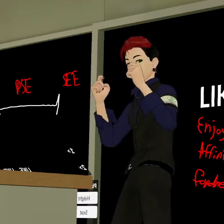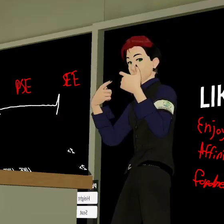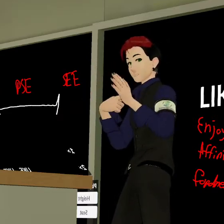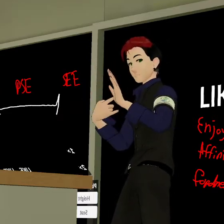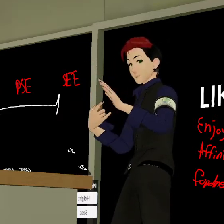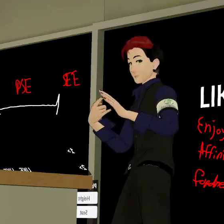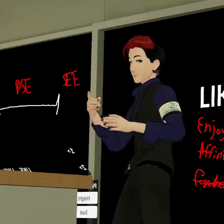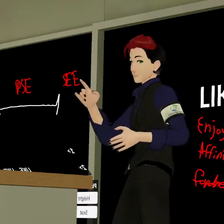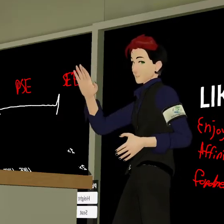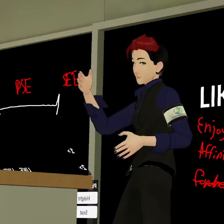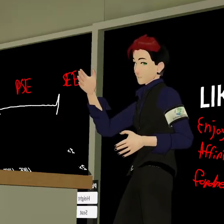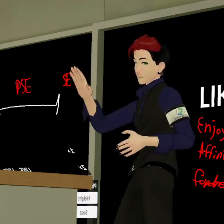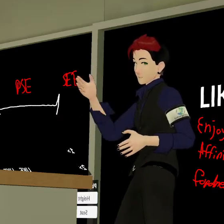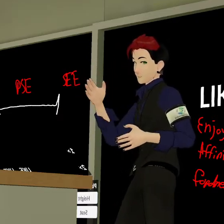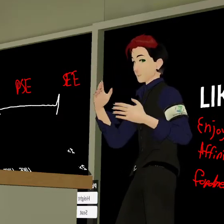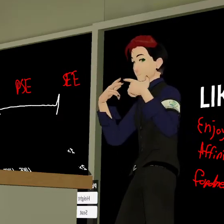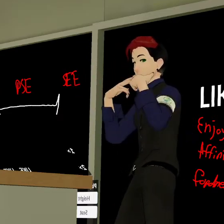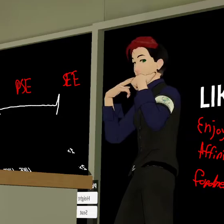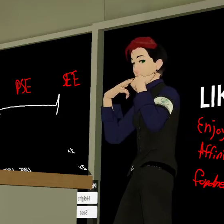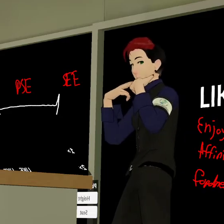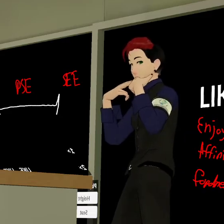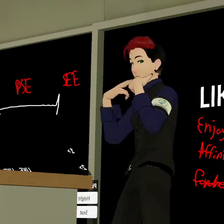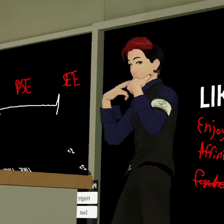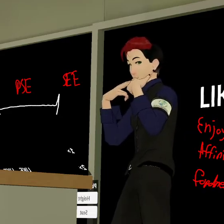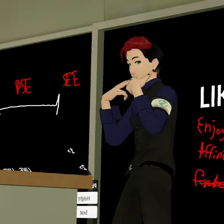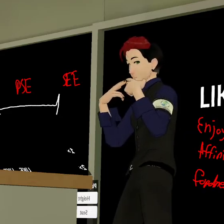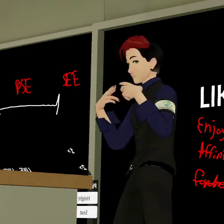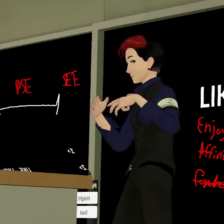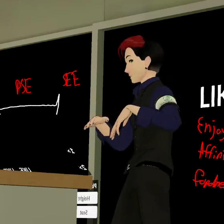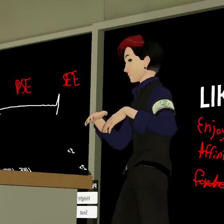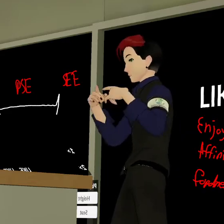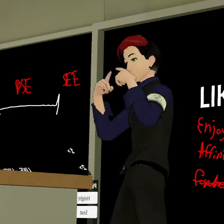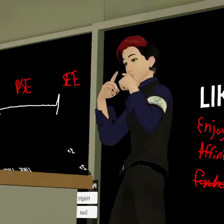kind of showing that it's like scrunch up your face a little bit kind